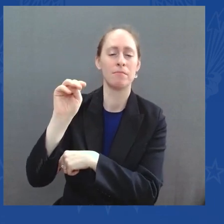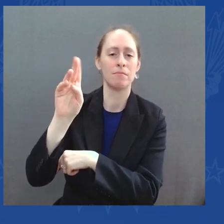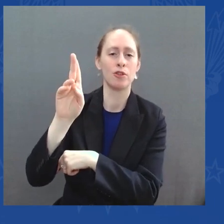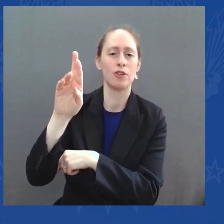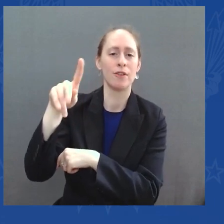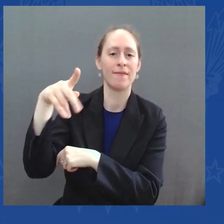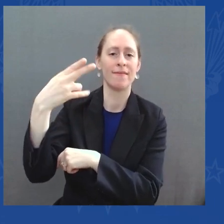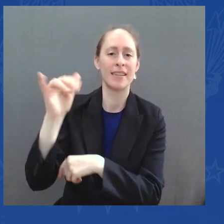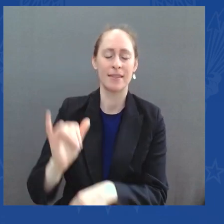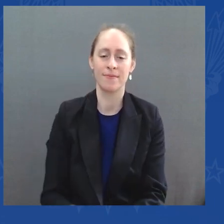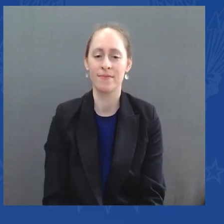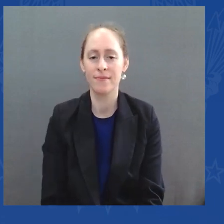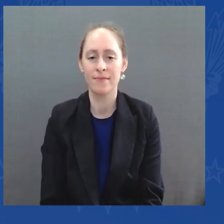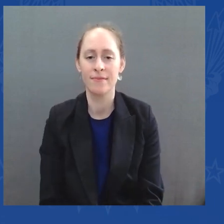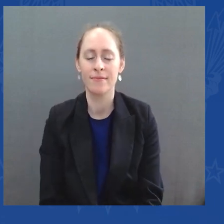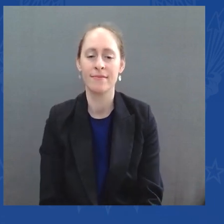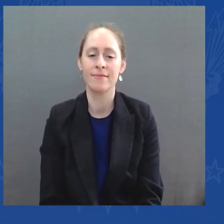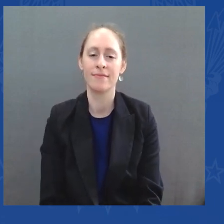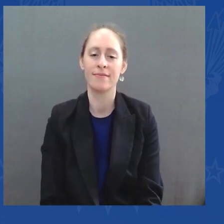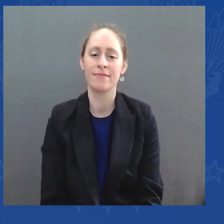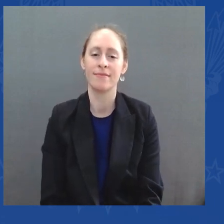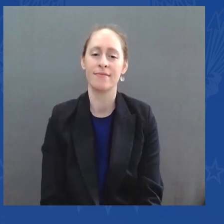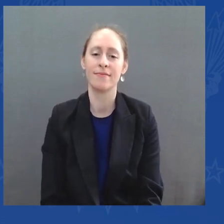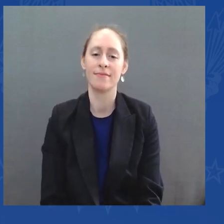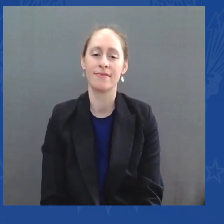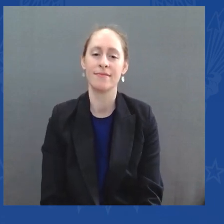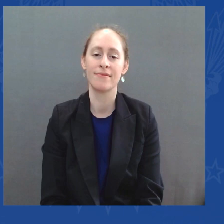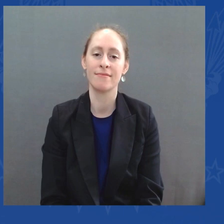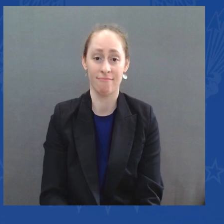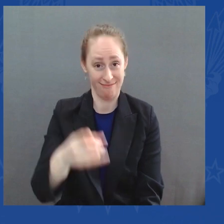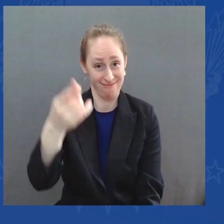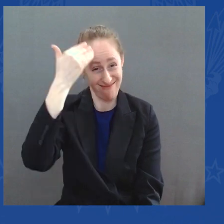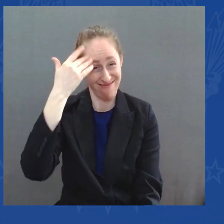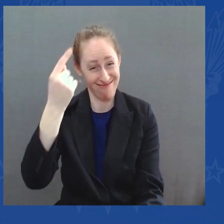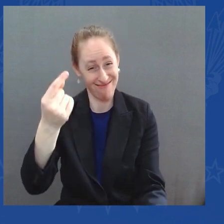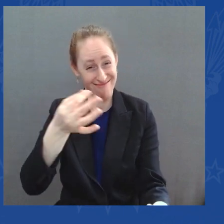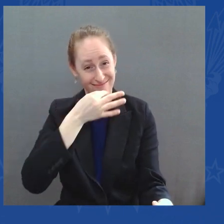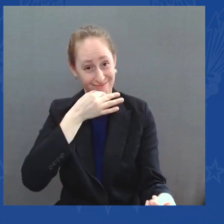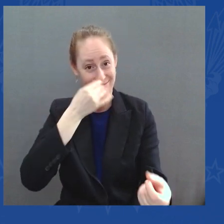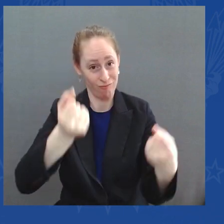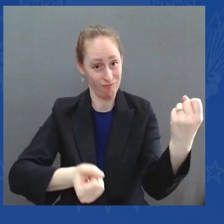If you can handle a tank, if you can handle an armored personnel carrier, you sure in hell can handle one of these suckers.